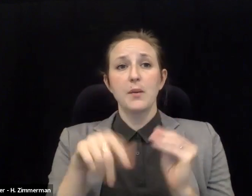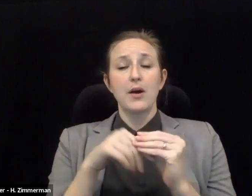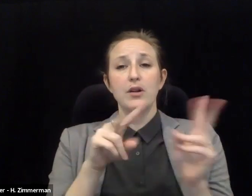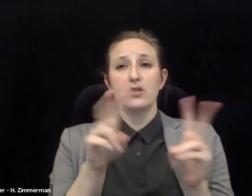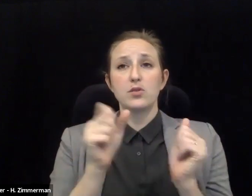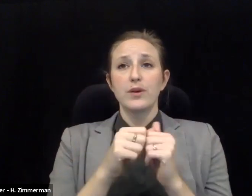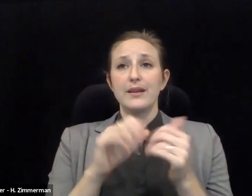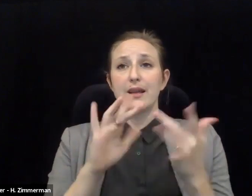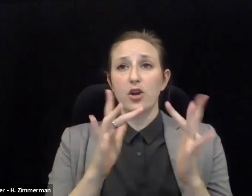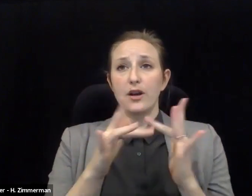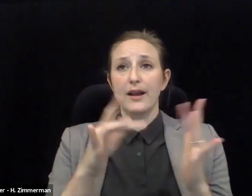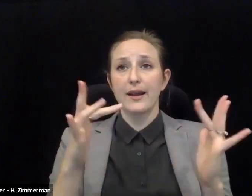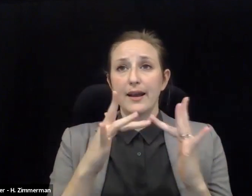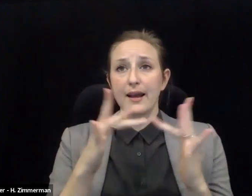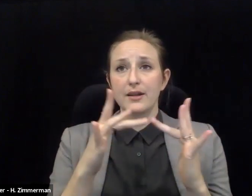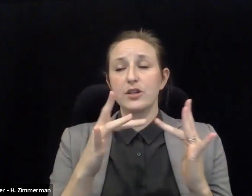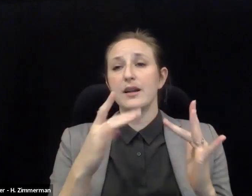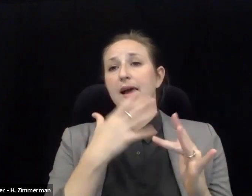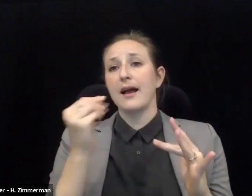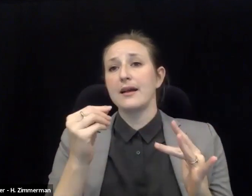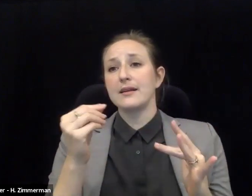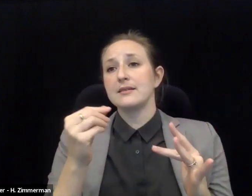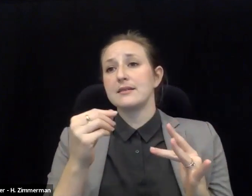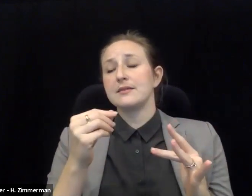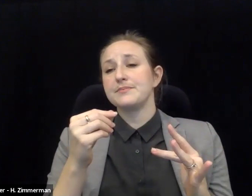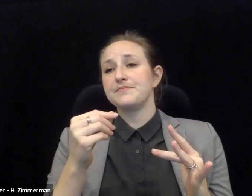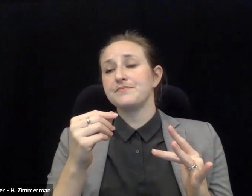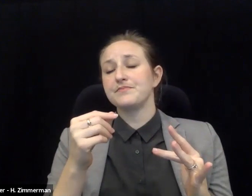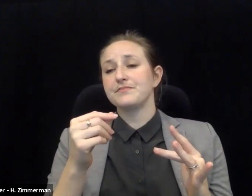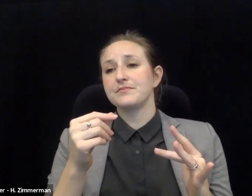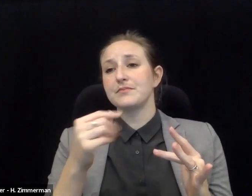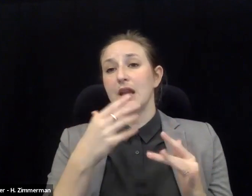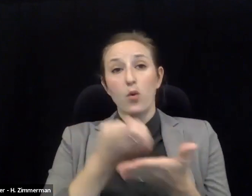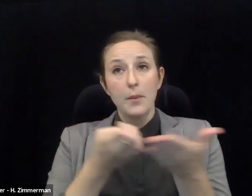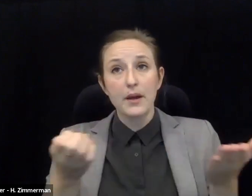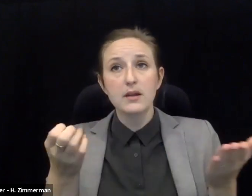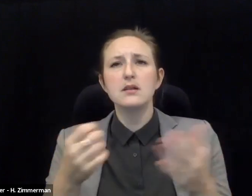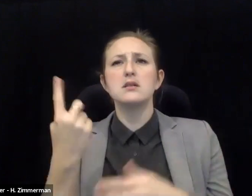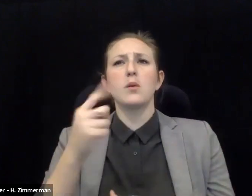and equipment but somebody also had the question about distractions of